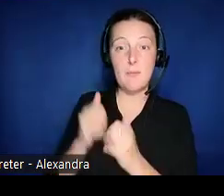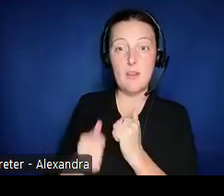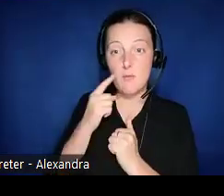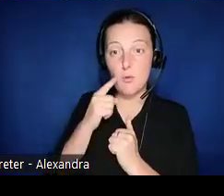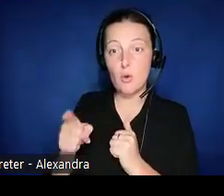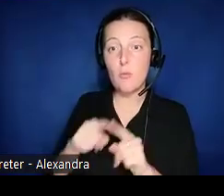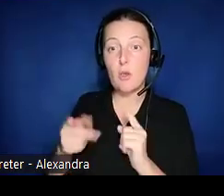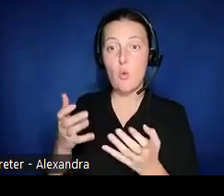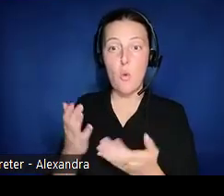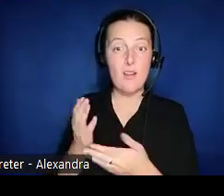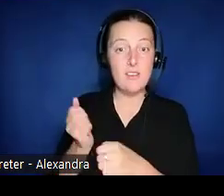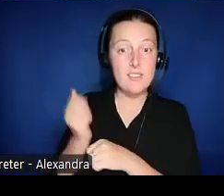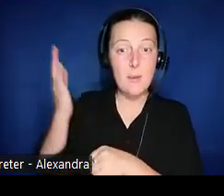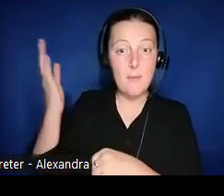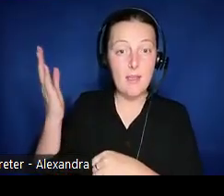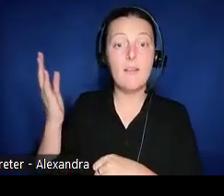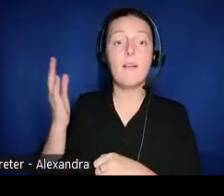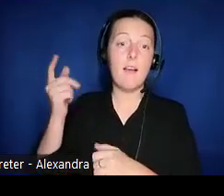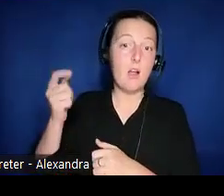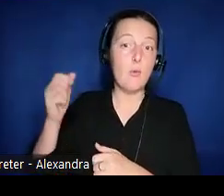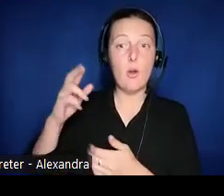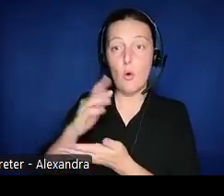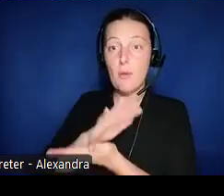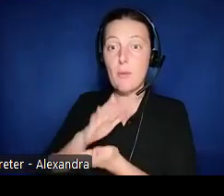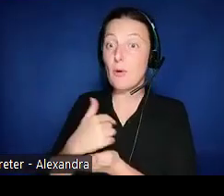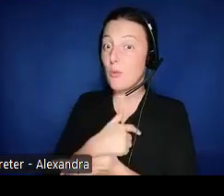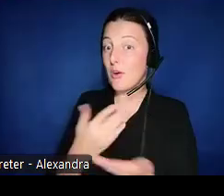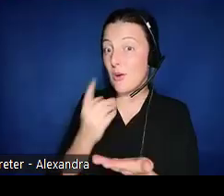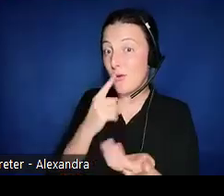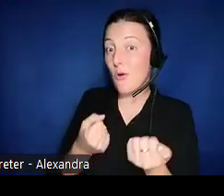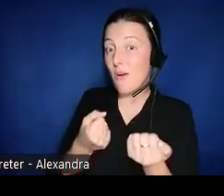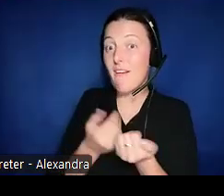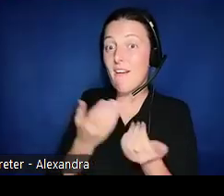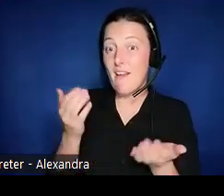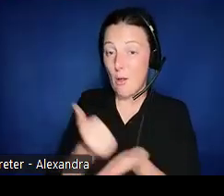take care of those mean reviewers. Um one of the other services that we offer as I am a licensed